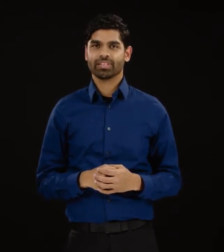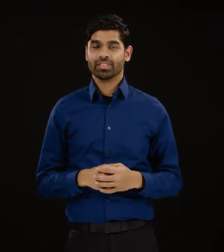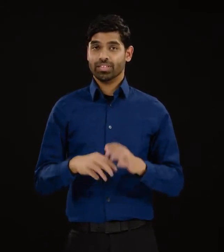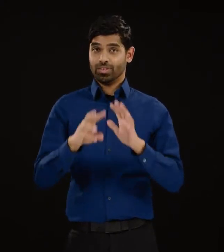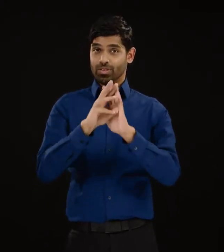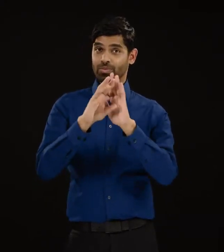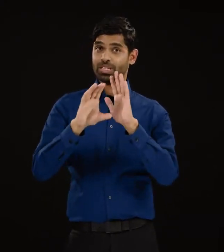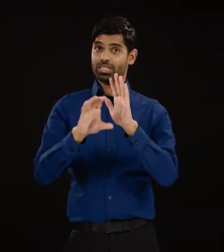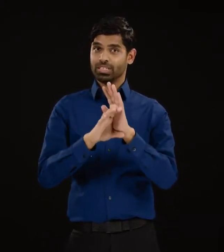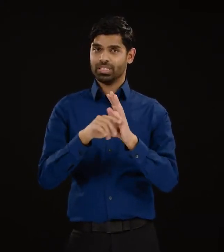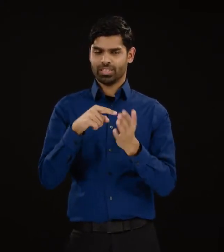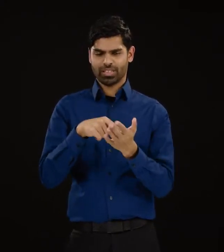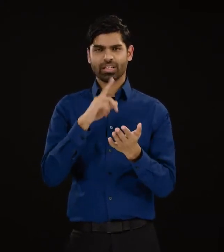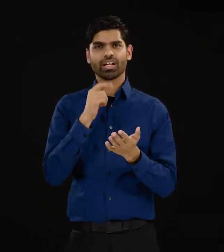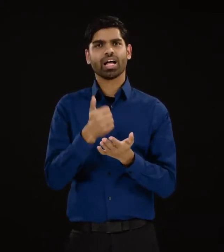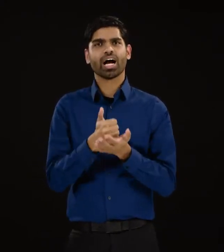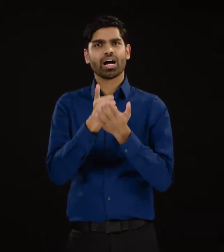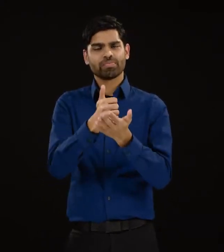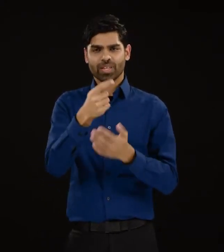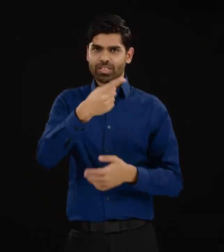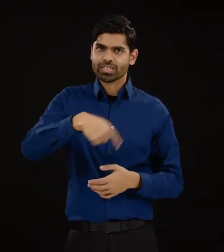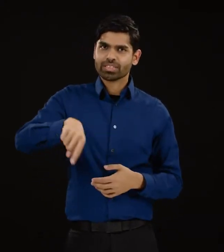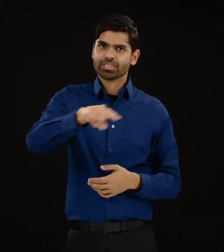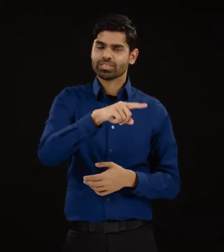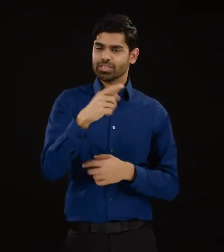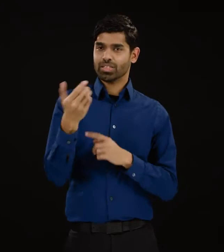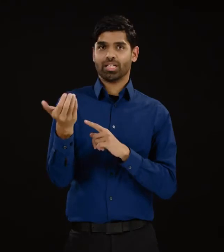The Wireless Code makes it easier for a wireless consumer: